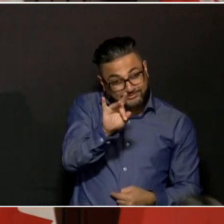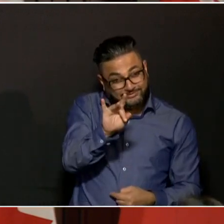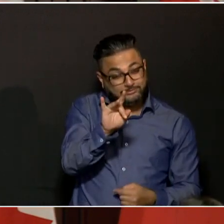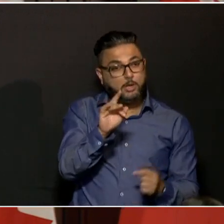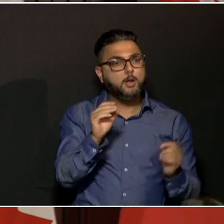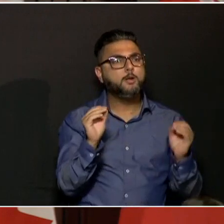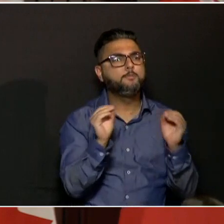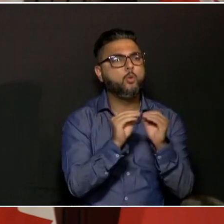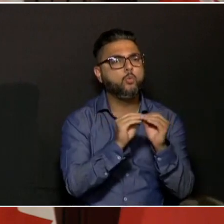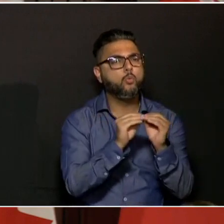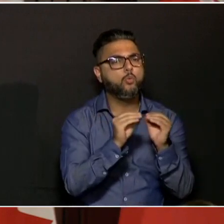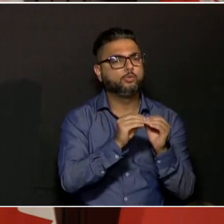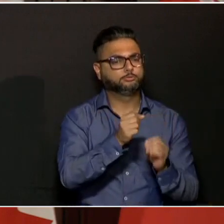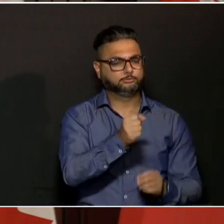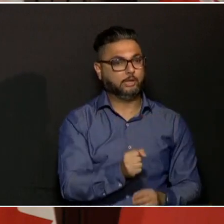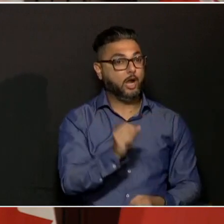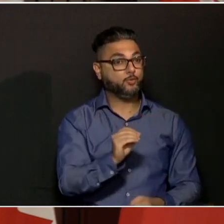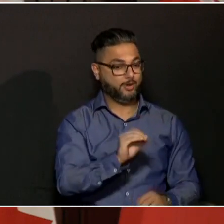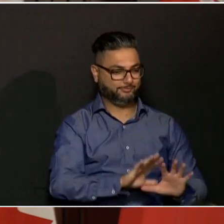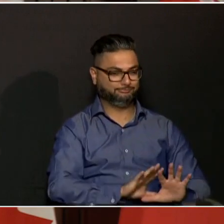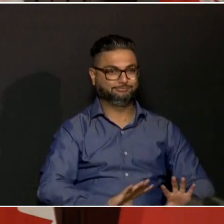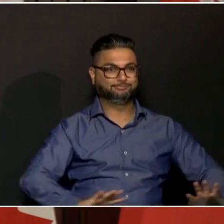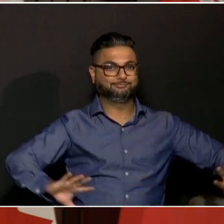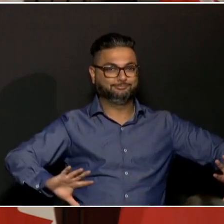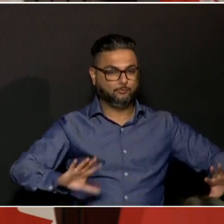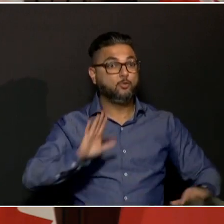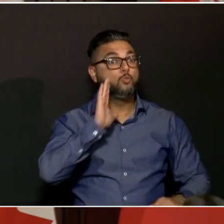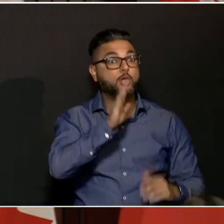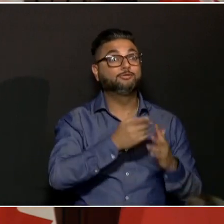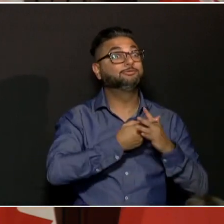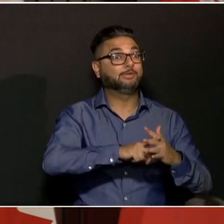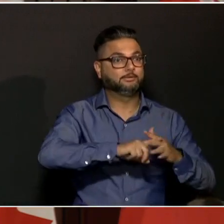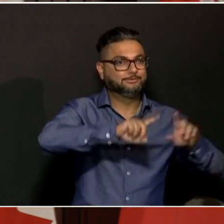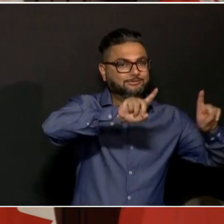and Accra region will begin testing as early